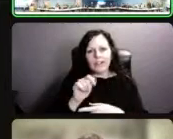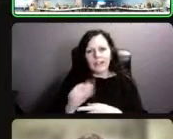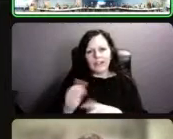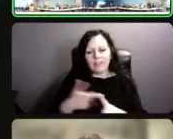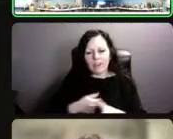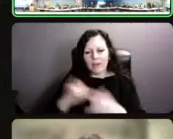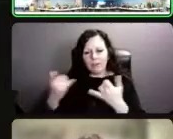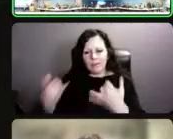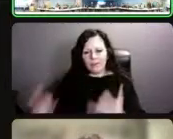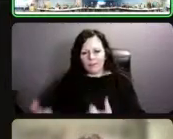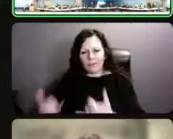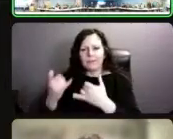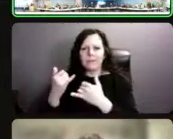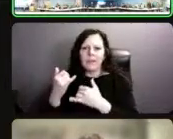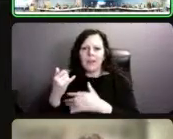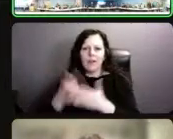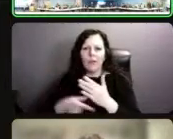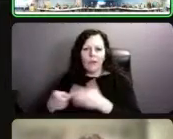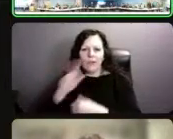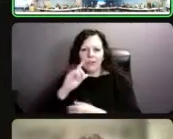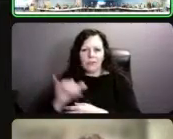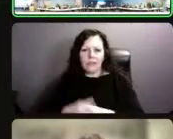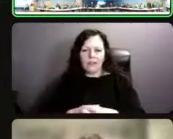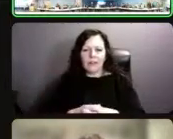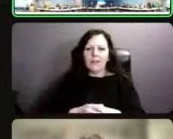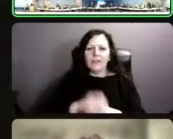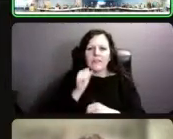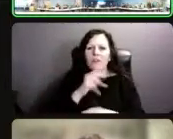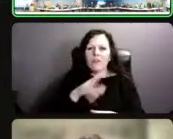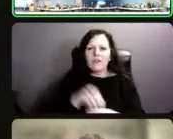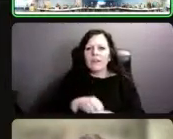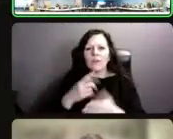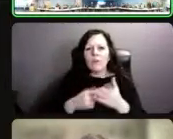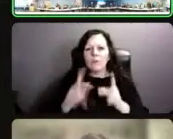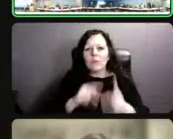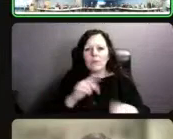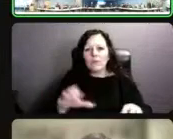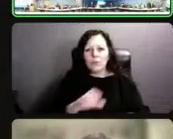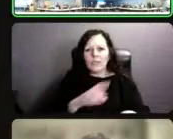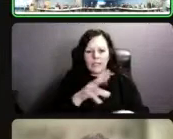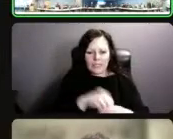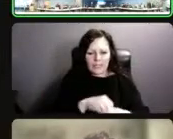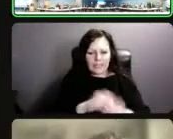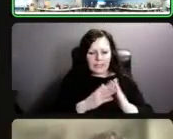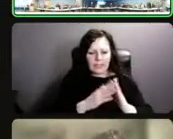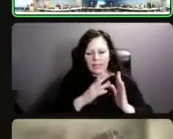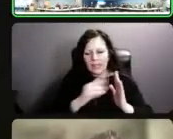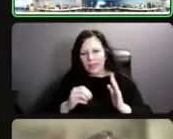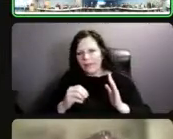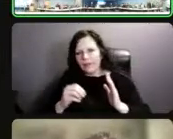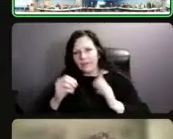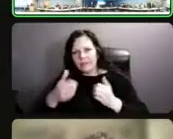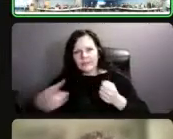WE WERE JUST GETTING TWENTY TWENTY ONE DATA AMERICAN COMMUNITY SURVEY RIGHT NOW AND